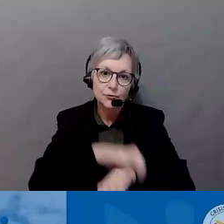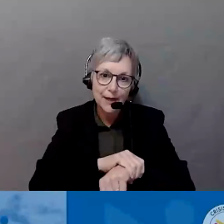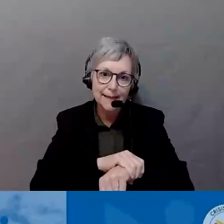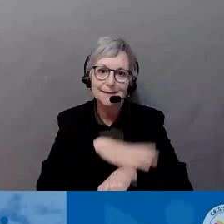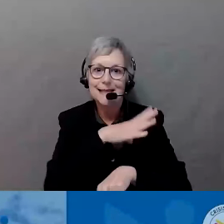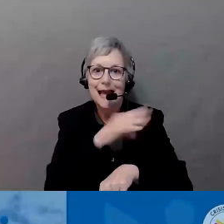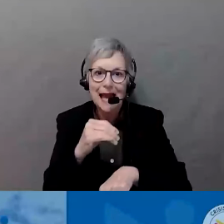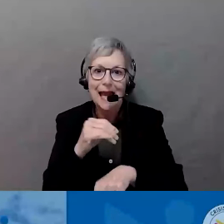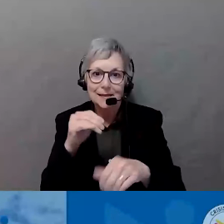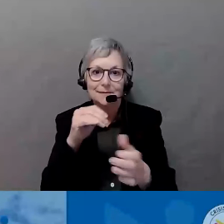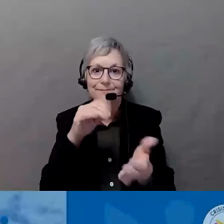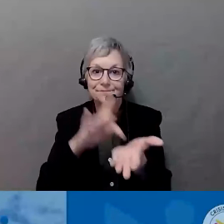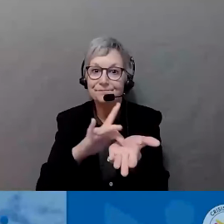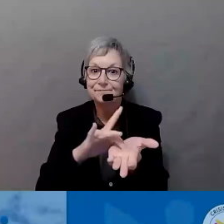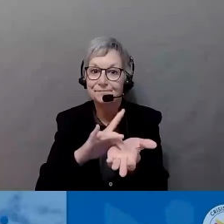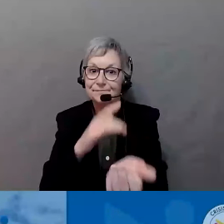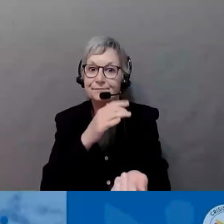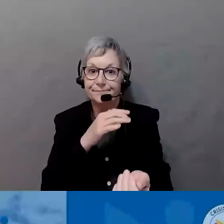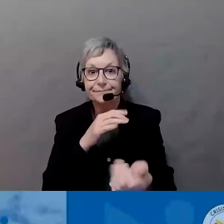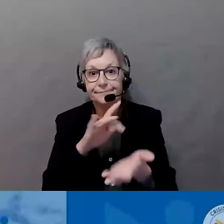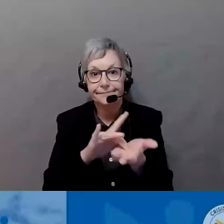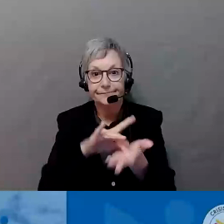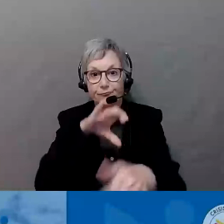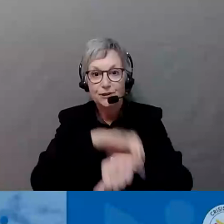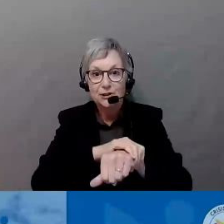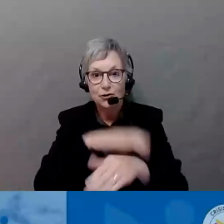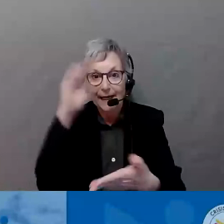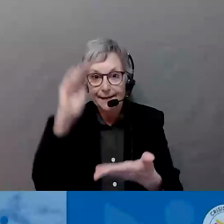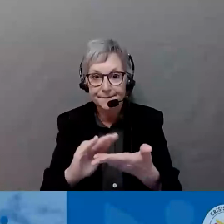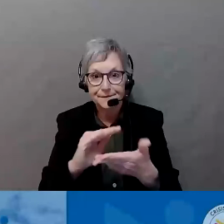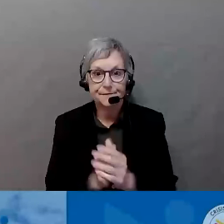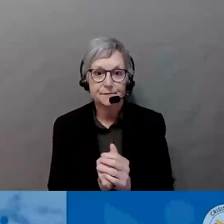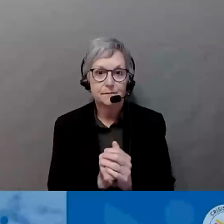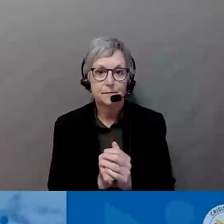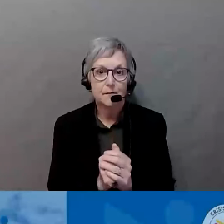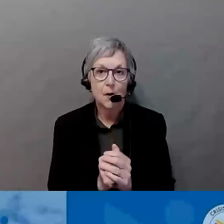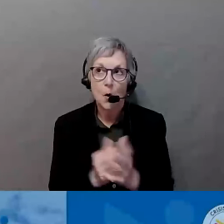THAT I AM SEEING NOW IS SHOWING HOW FAR WE HAVE COME